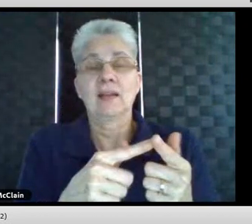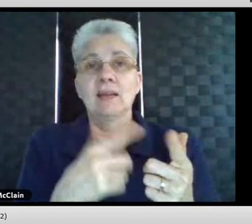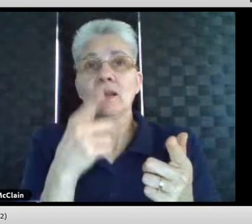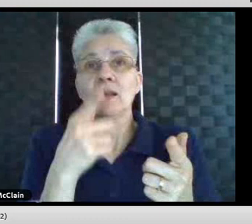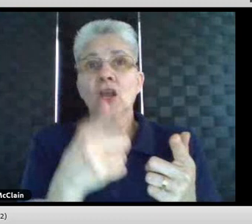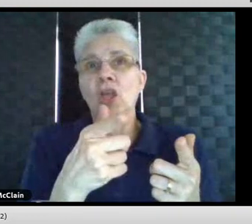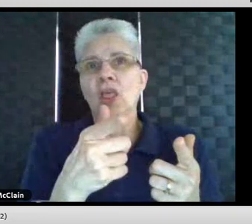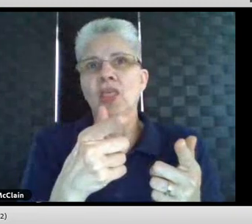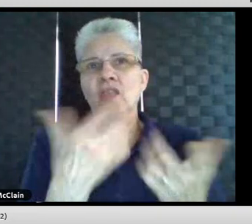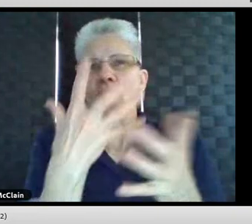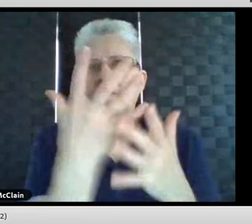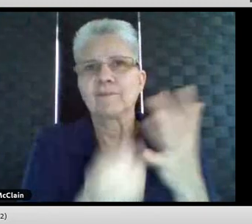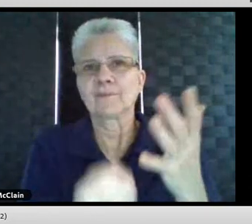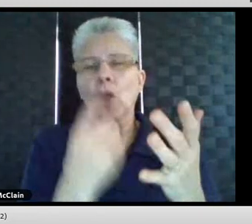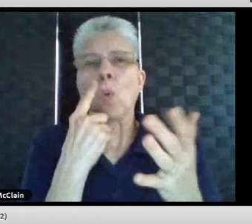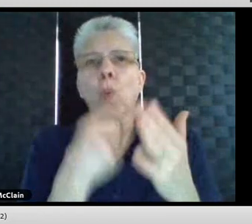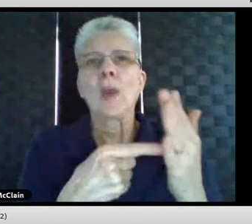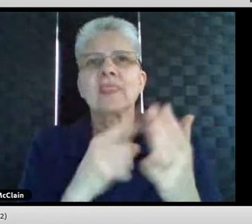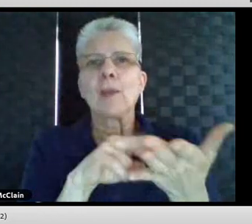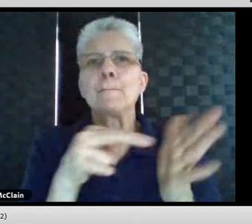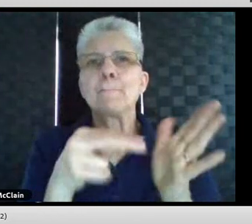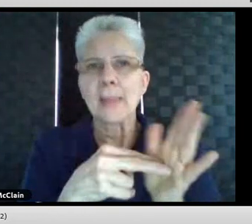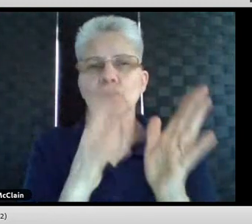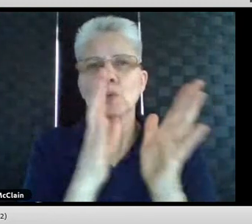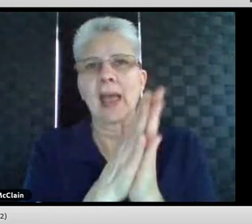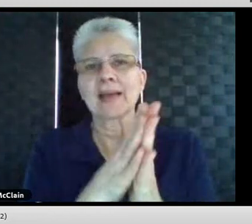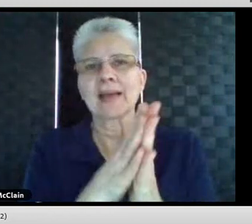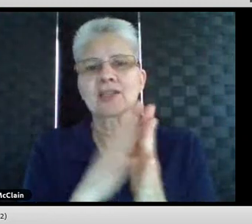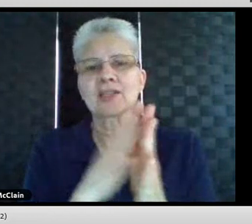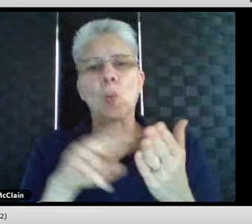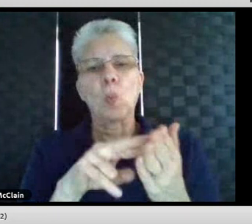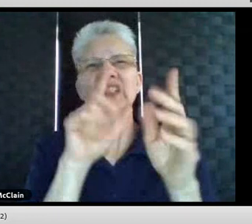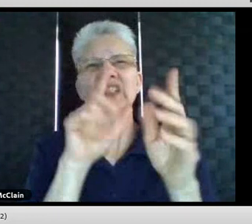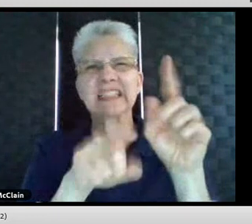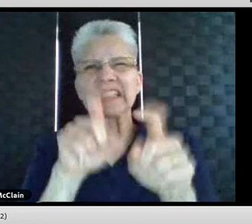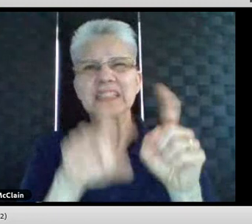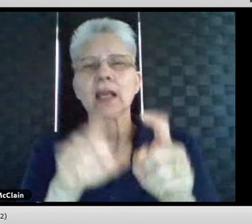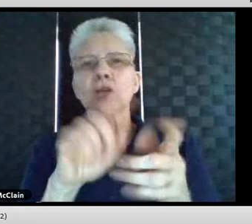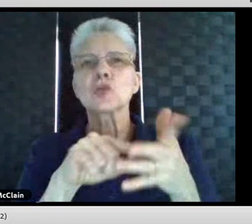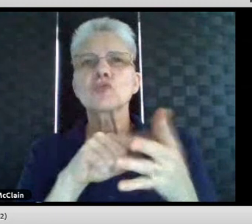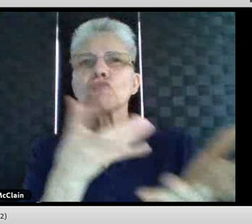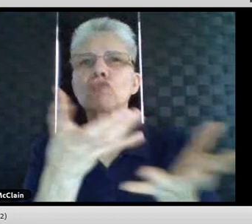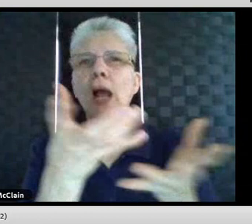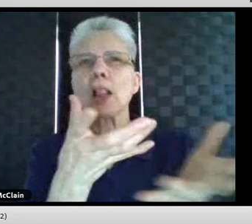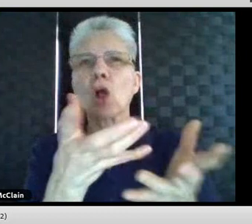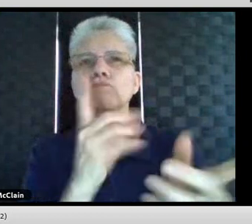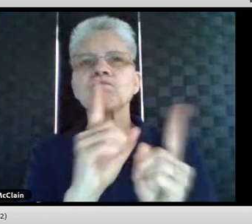and so the reference interview is going to be key to helping with that. So you want to begin that dialogue, and then...